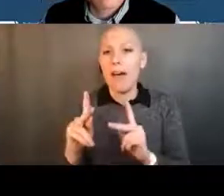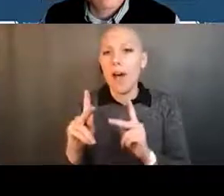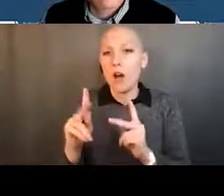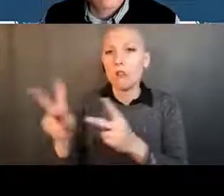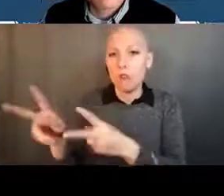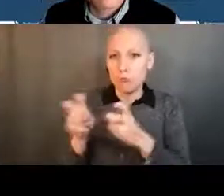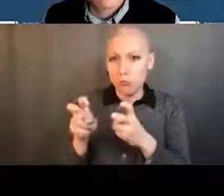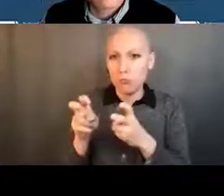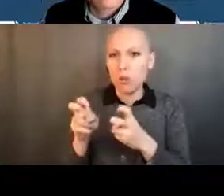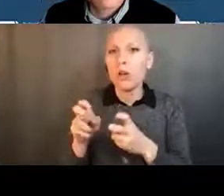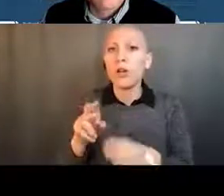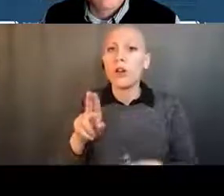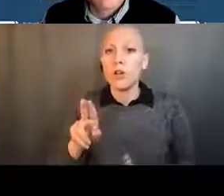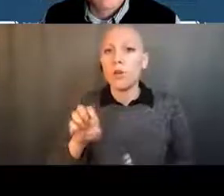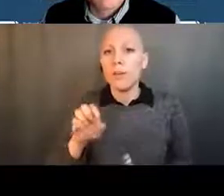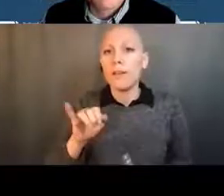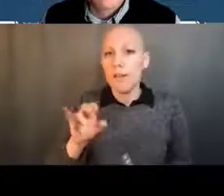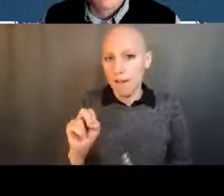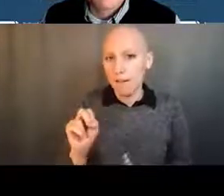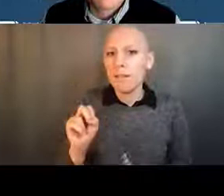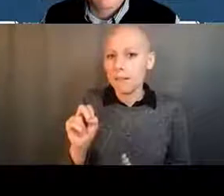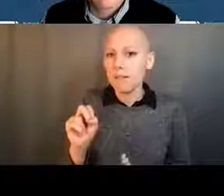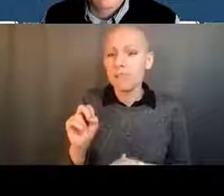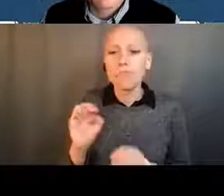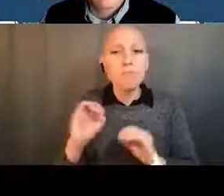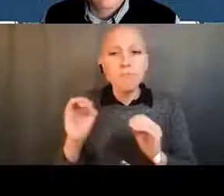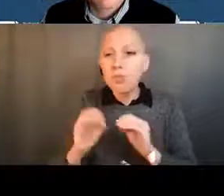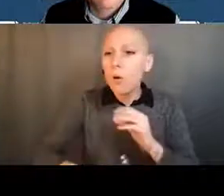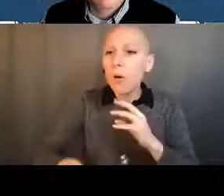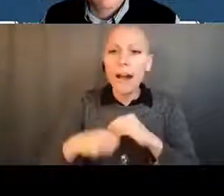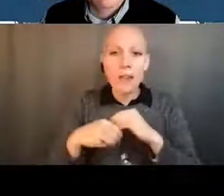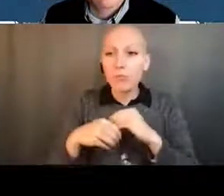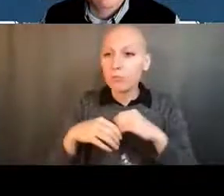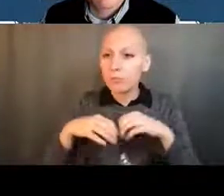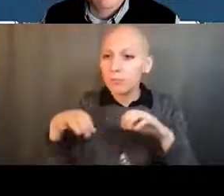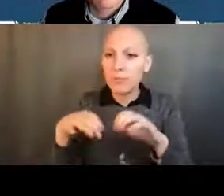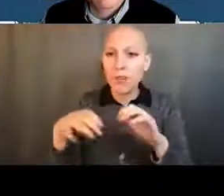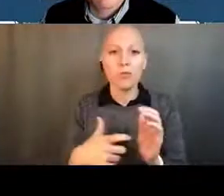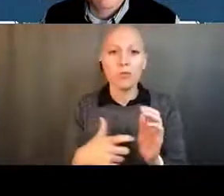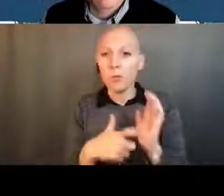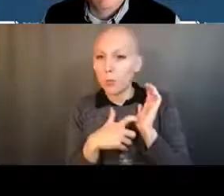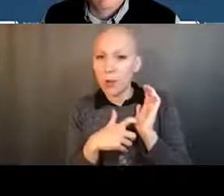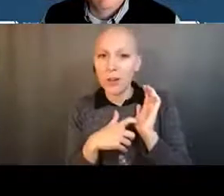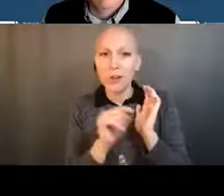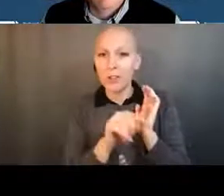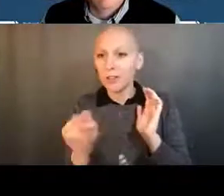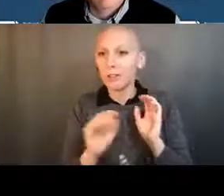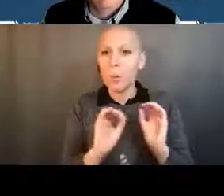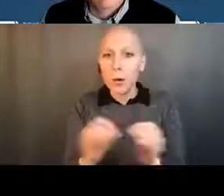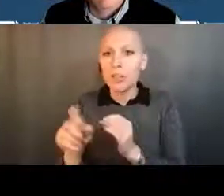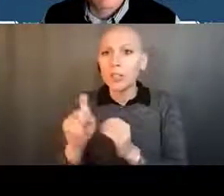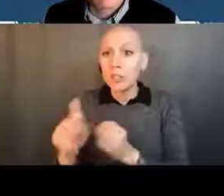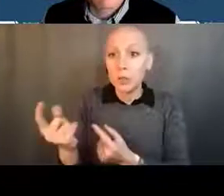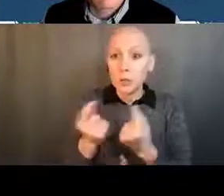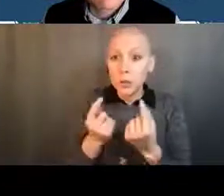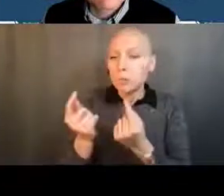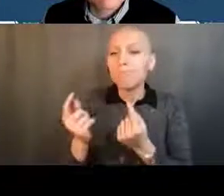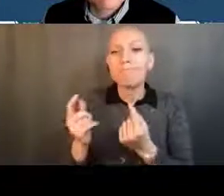There is no extra action that's required by the organizations at this time, we're bringing that information in from your SAM registration.